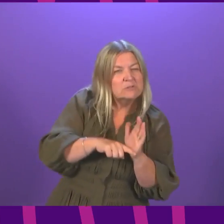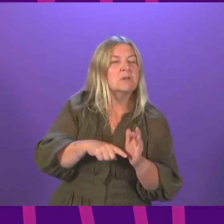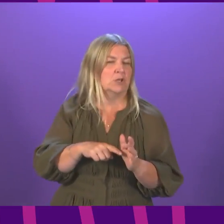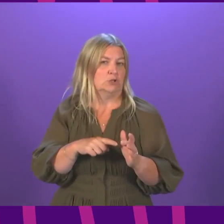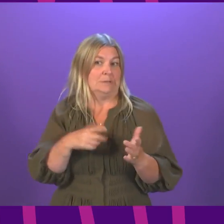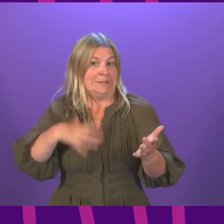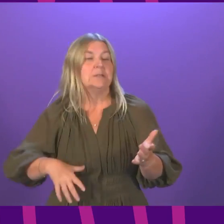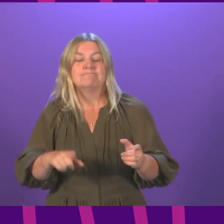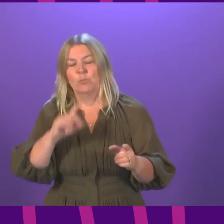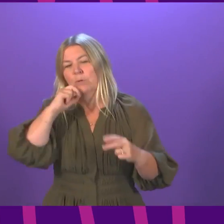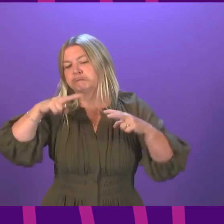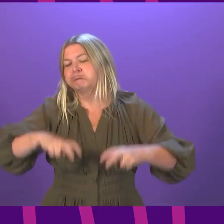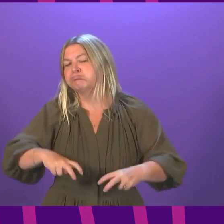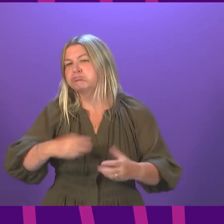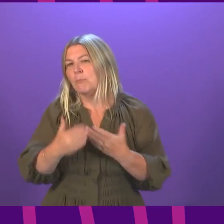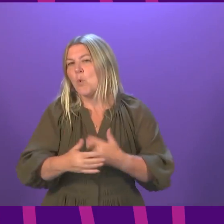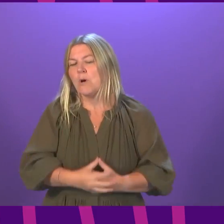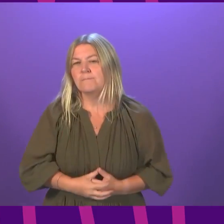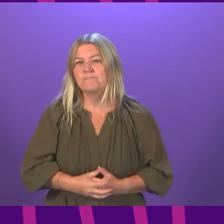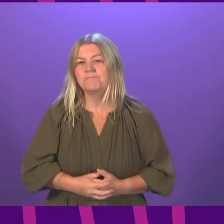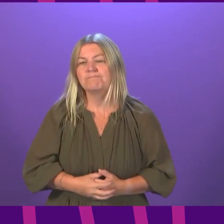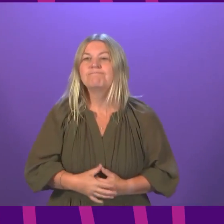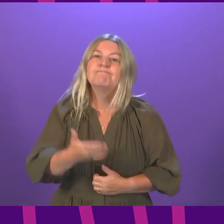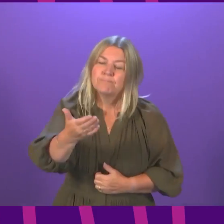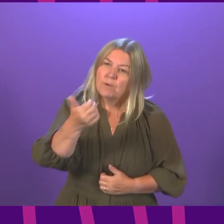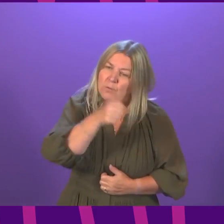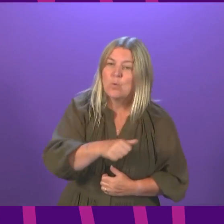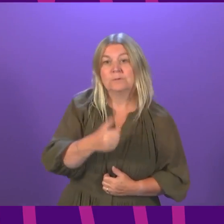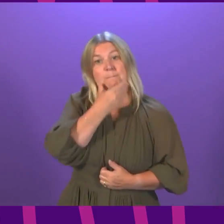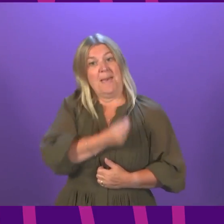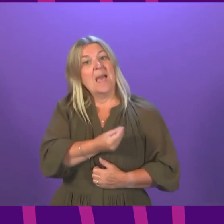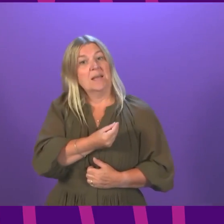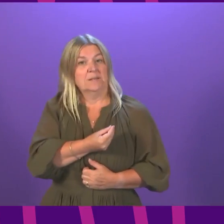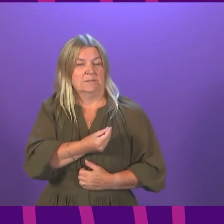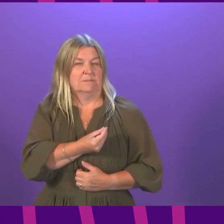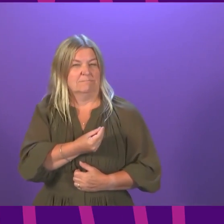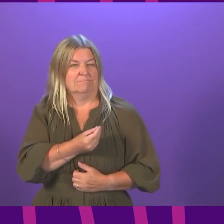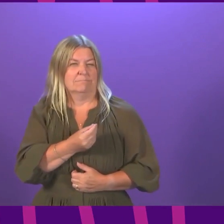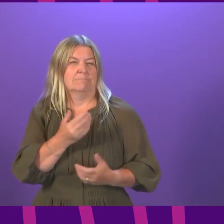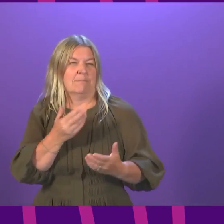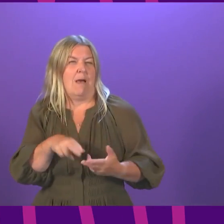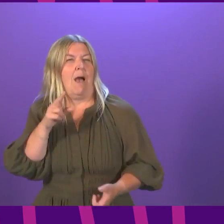Although men are more likely to use and experience harms from drugs, there has been a recent